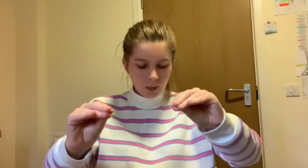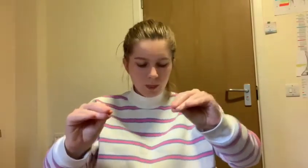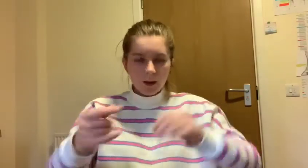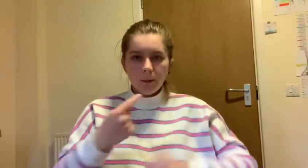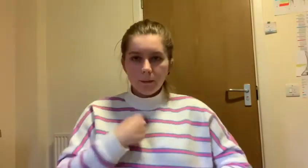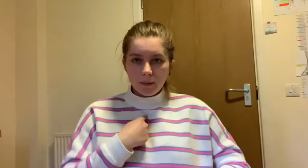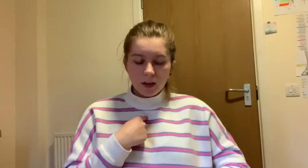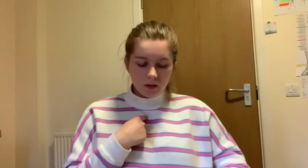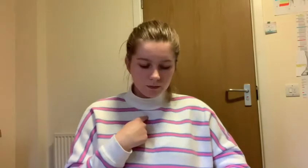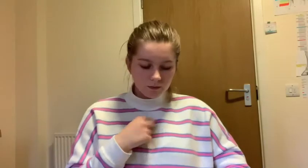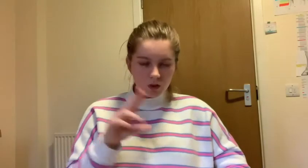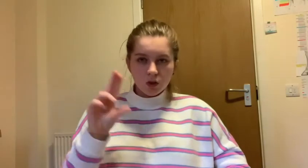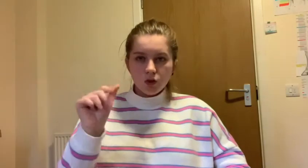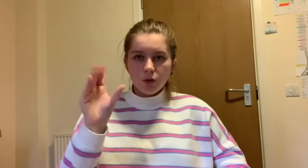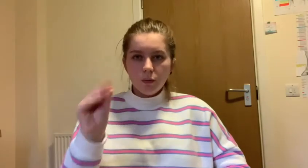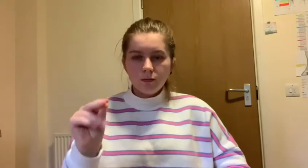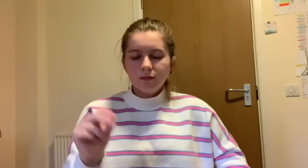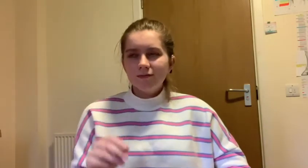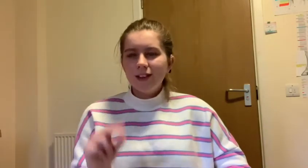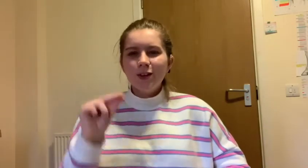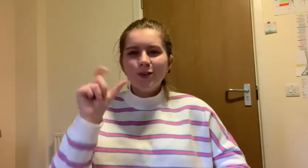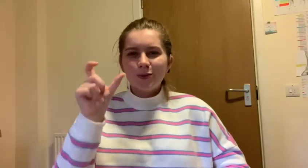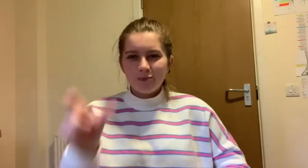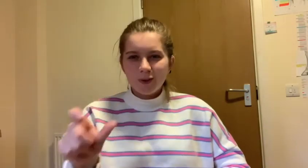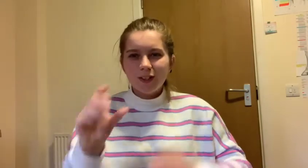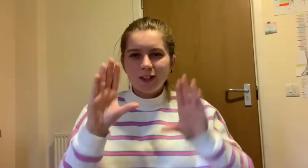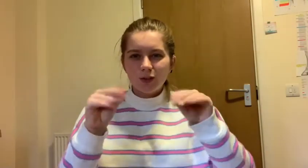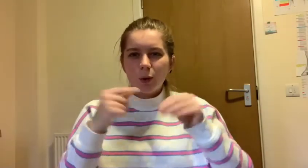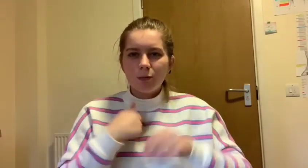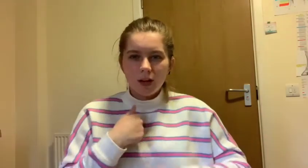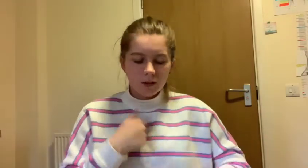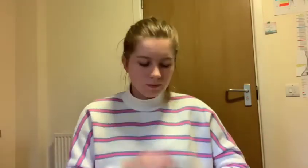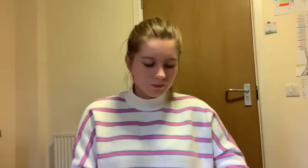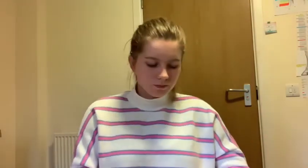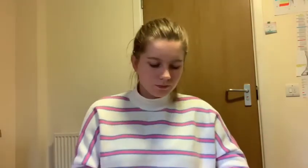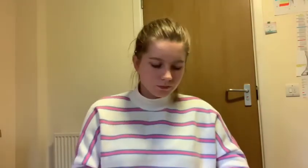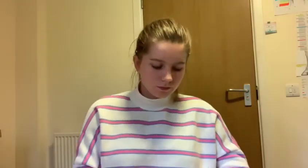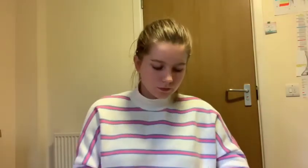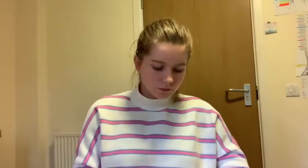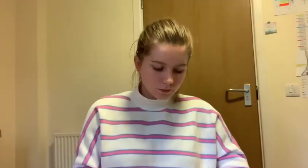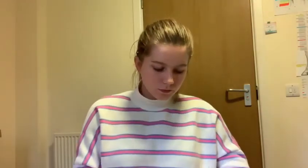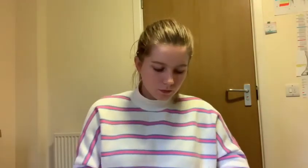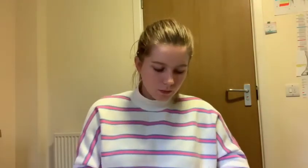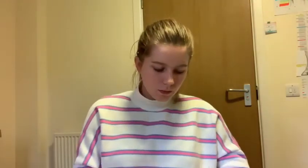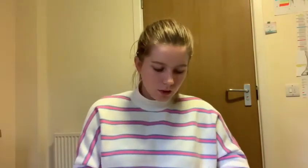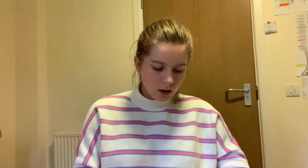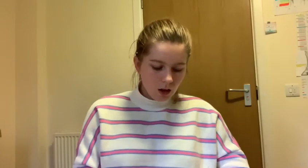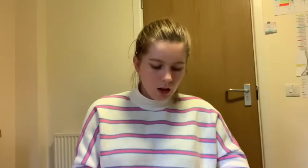"Me" "somebody stop me" *Music in the background*